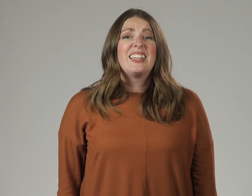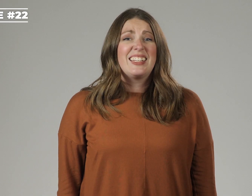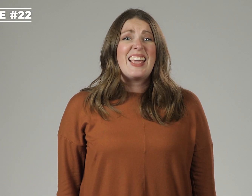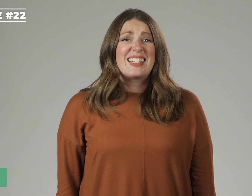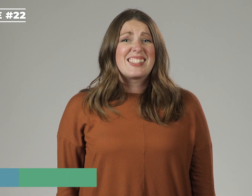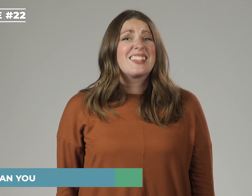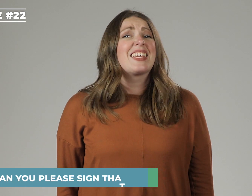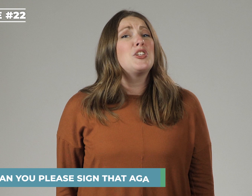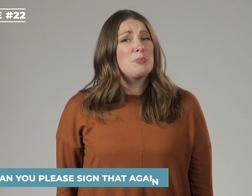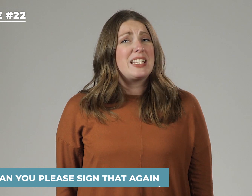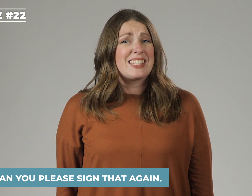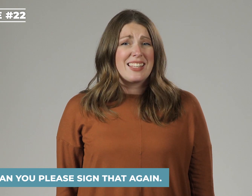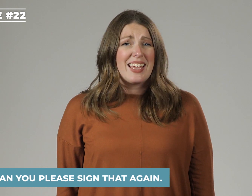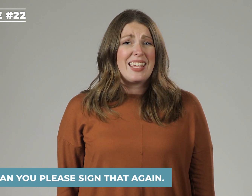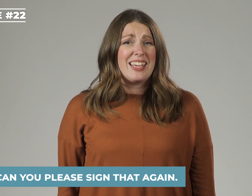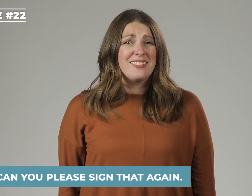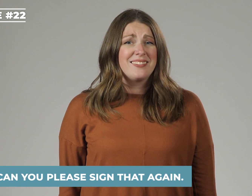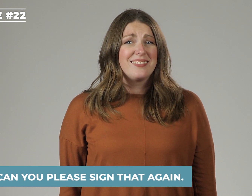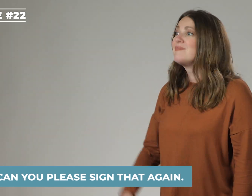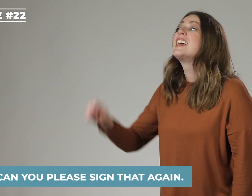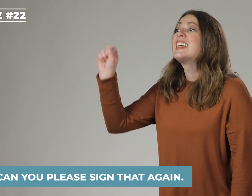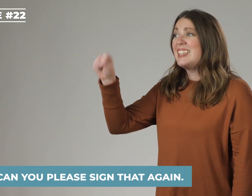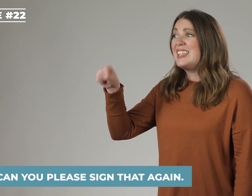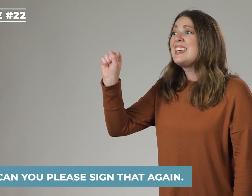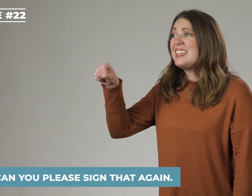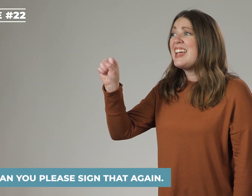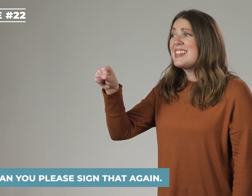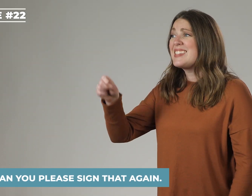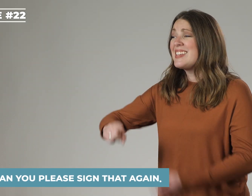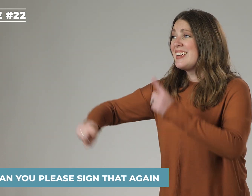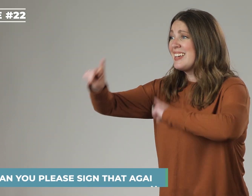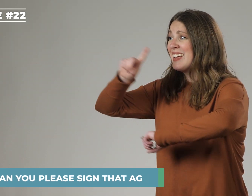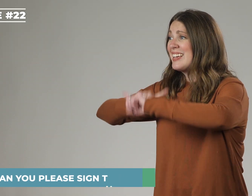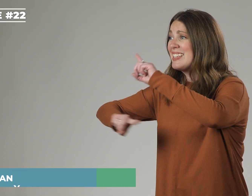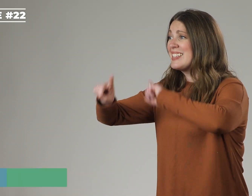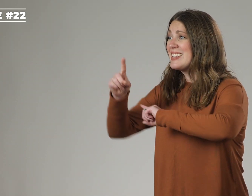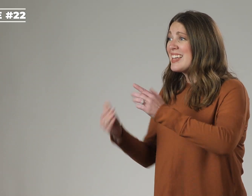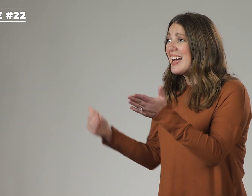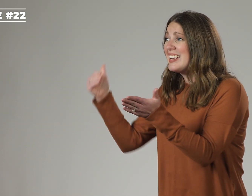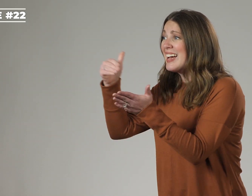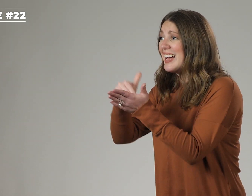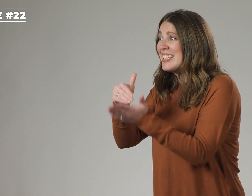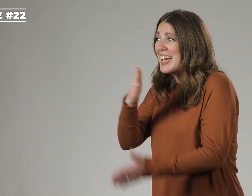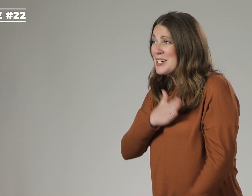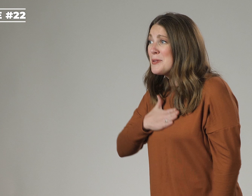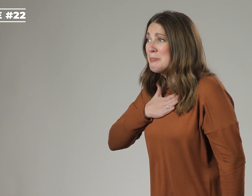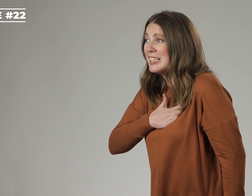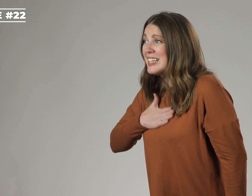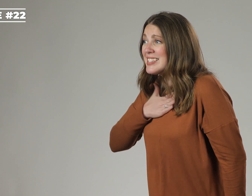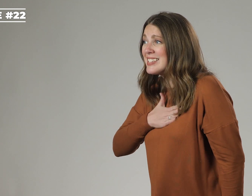Yes, can you please sign that again? 'Yes, sign again please?'